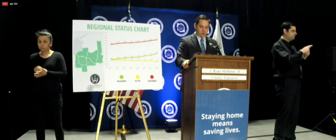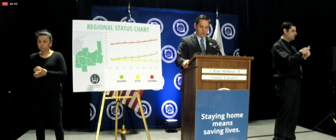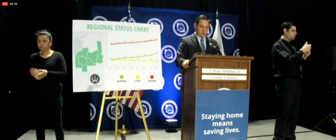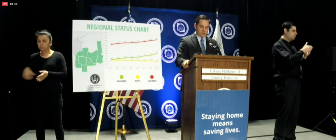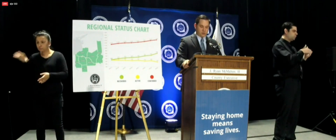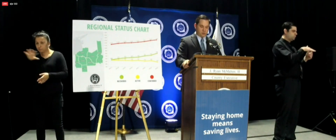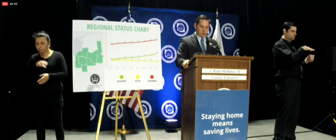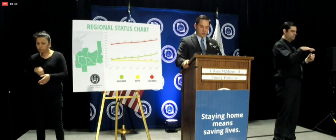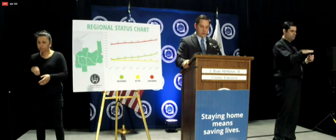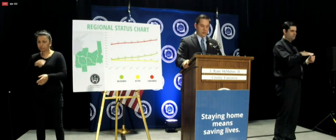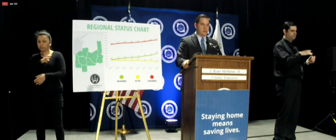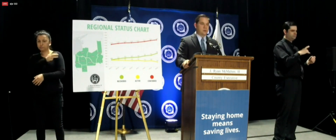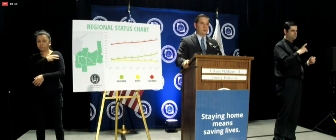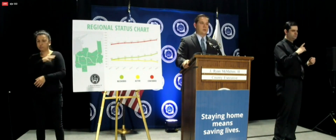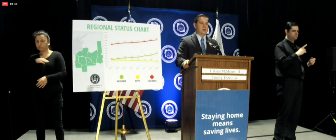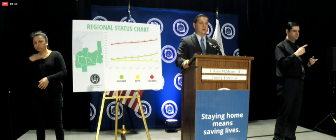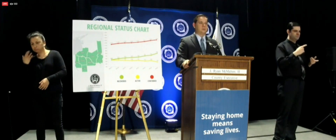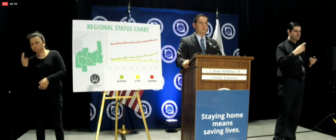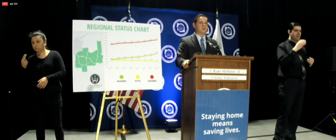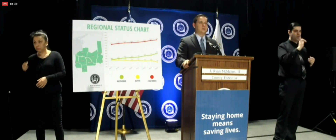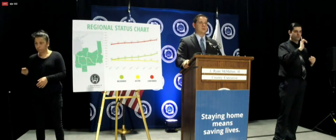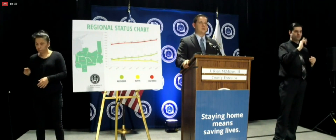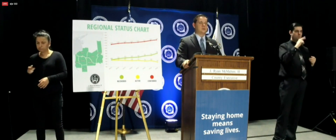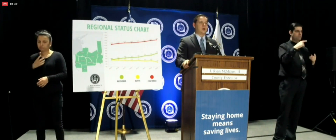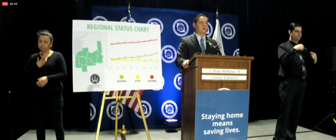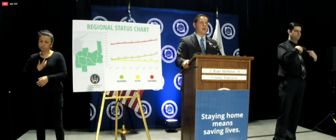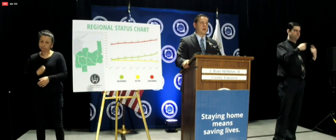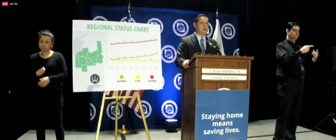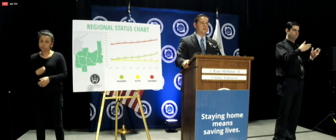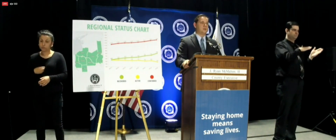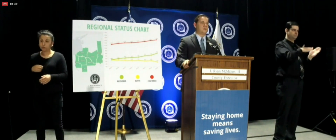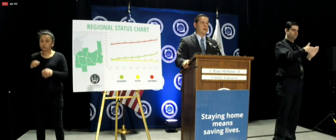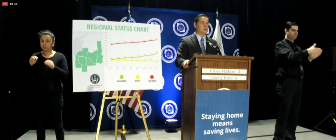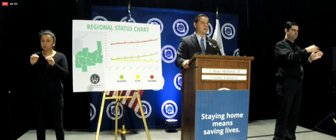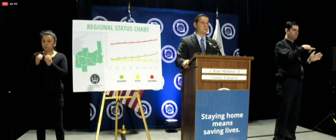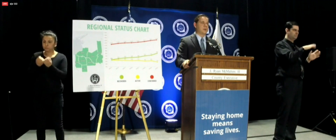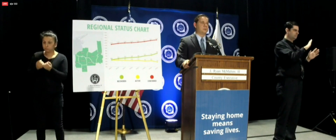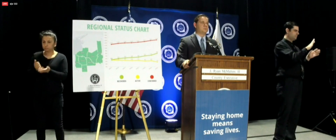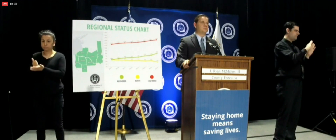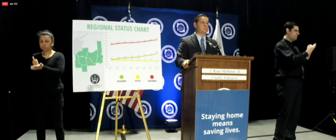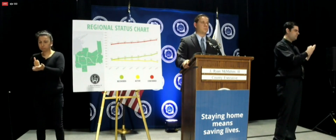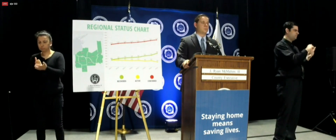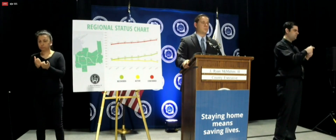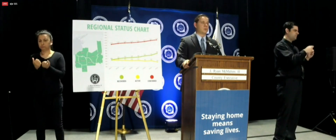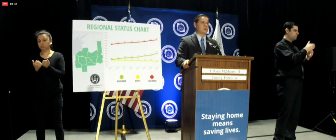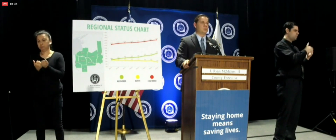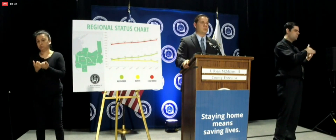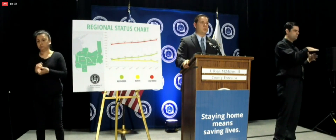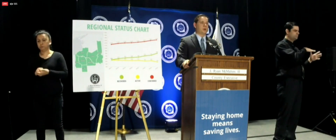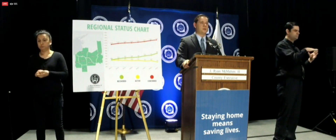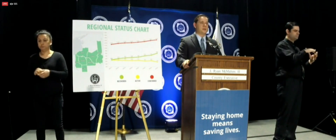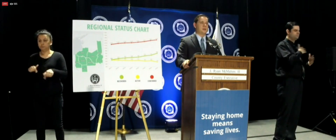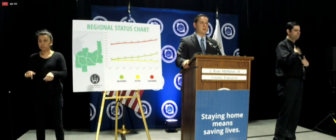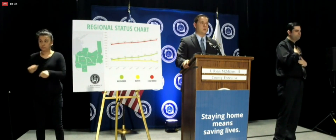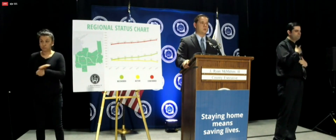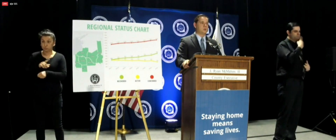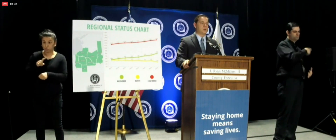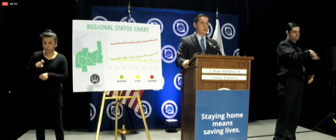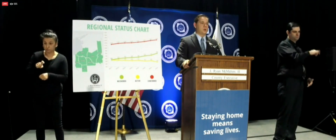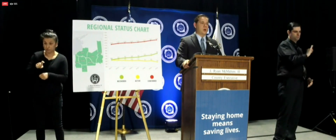EVERYONE THAT WE HAVE LOST IN THIS PROCESS. AND GRIEVE WITH THEM AS THE COMMUNITY.